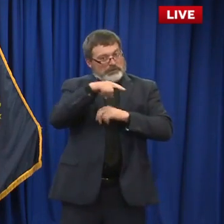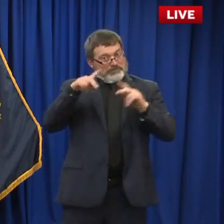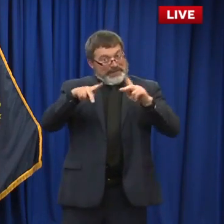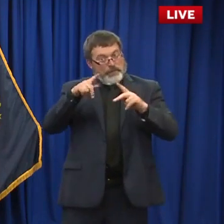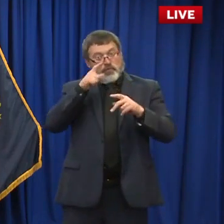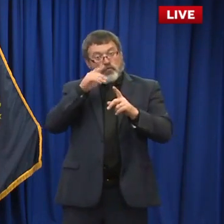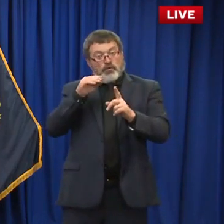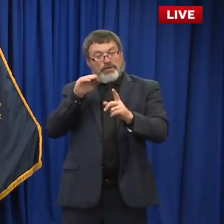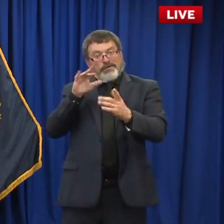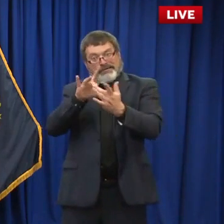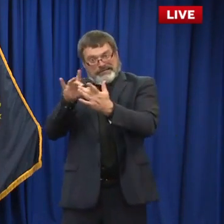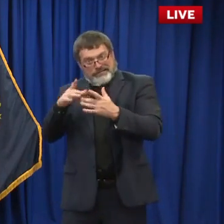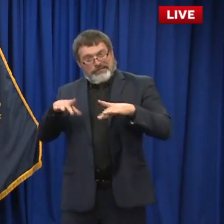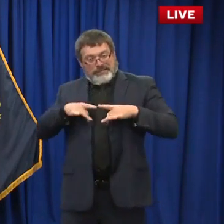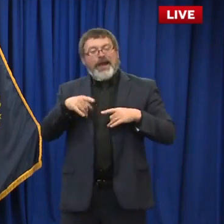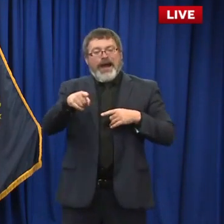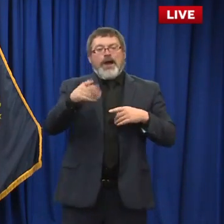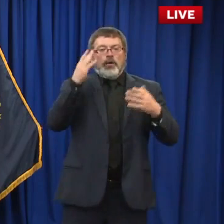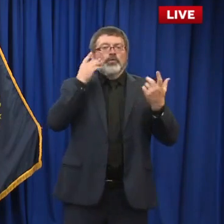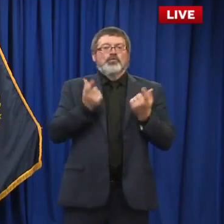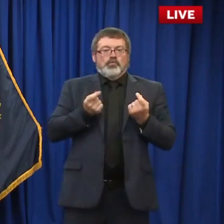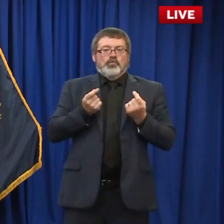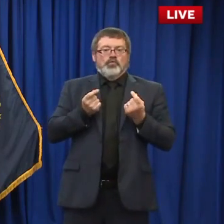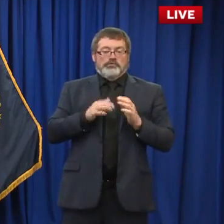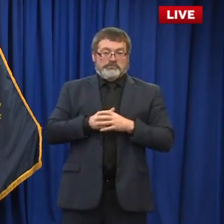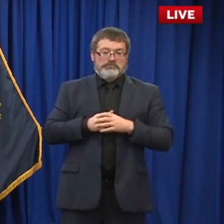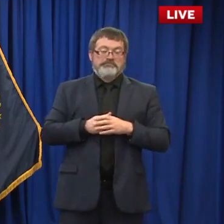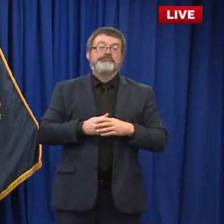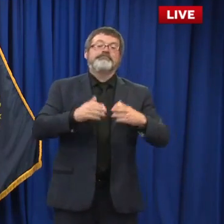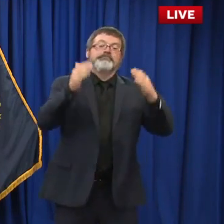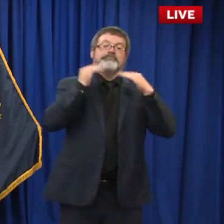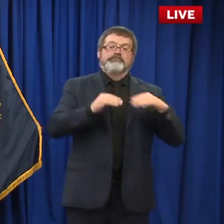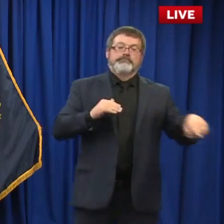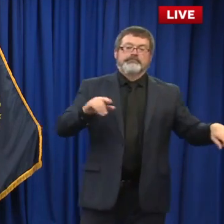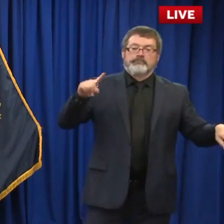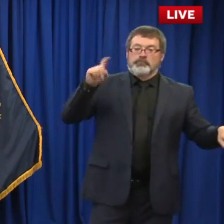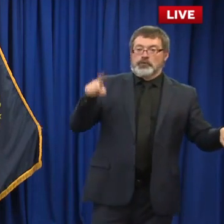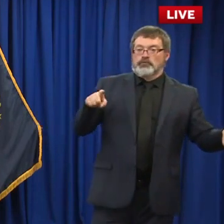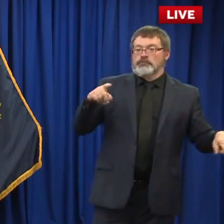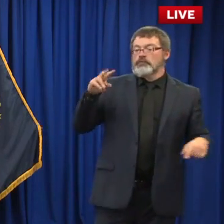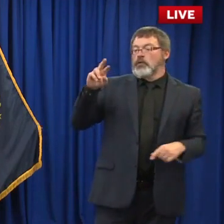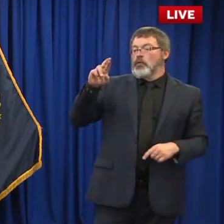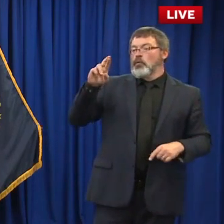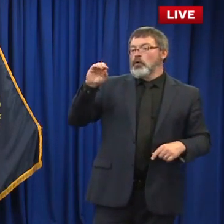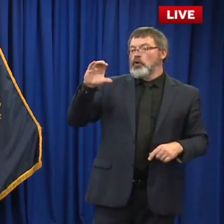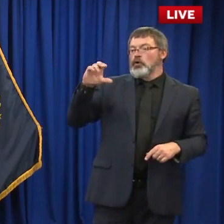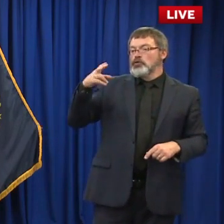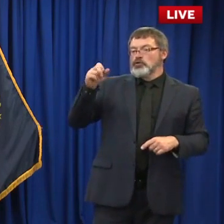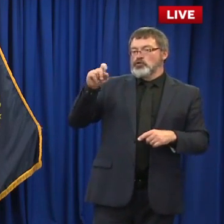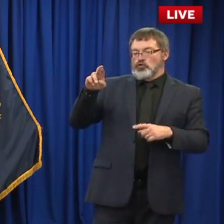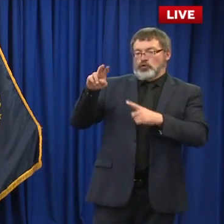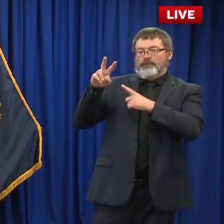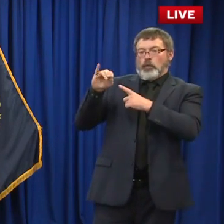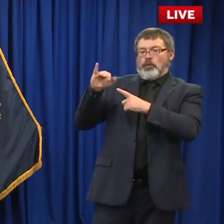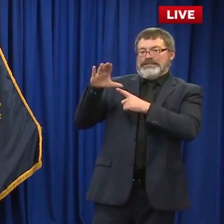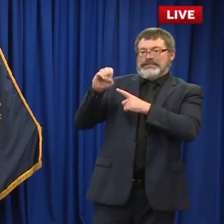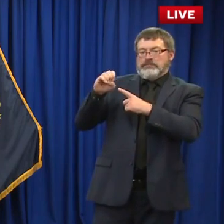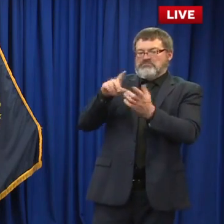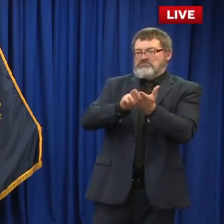WHILE MAKING SURE THE INDIVIDUAL COMMUNITIES KNOW WHAT THEY CAN SAY AND WHEN THEY CAN SAY IT.